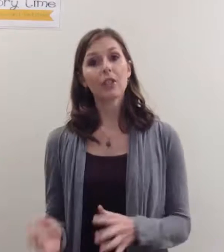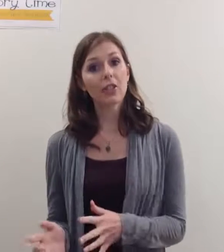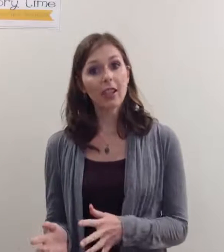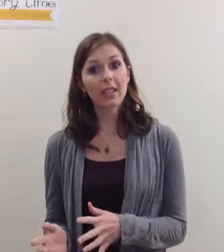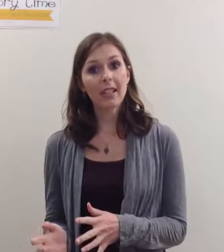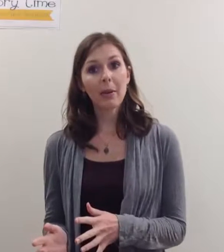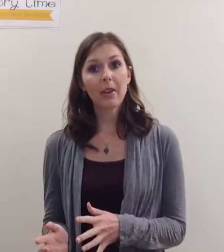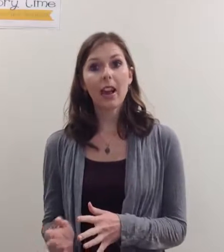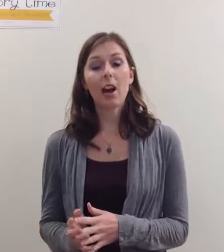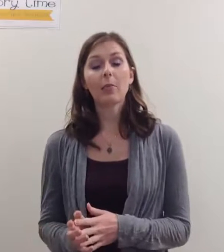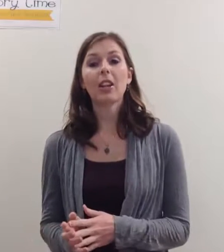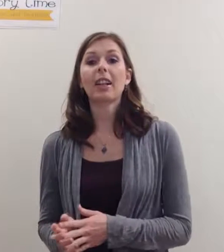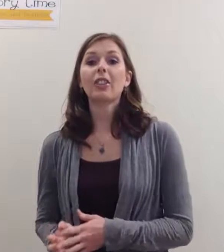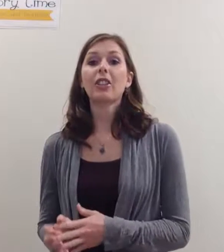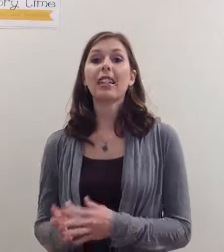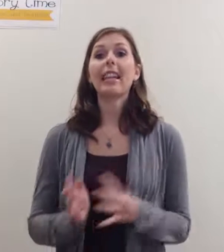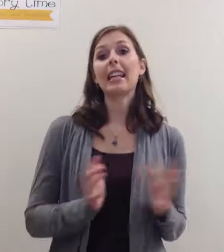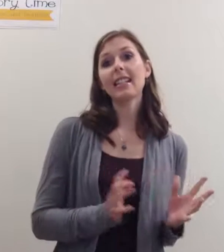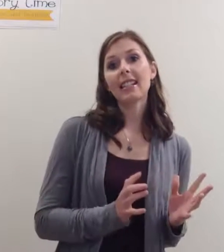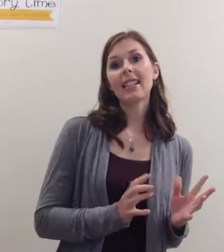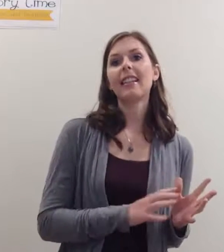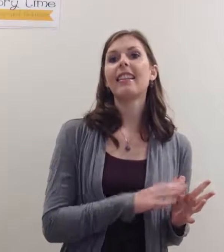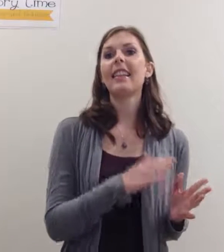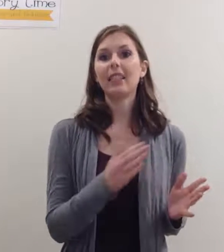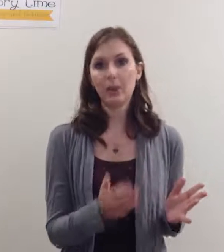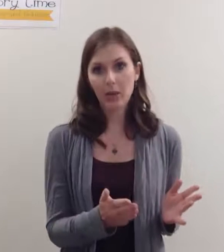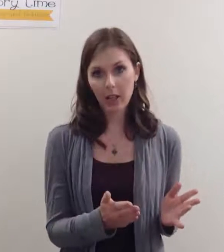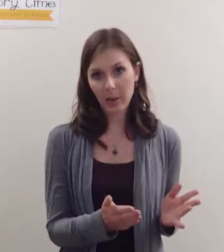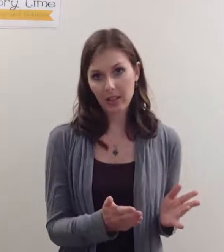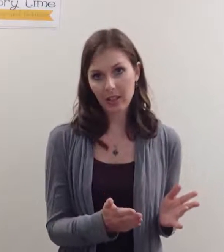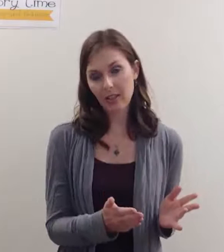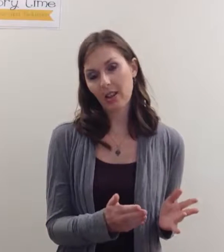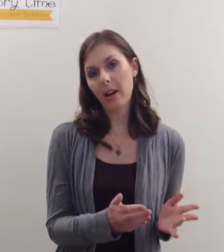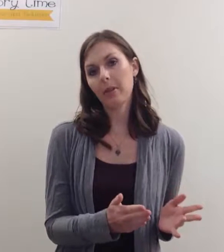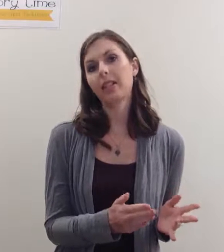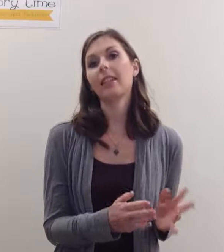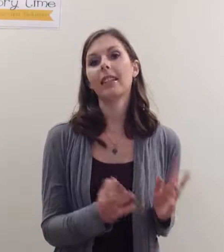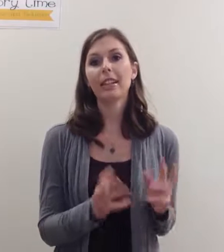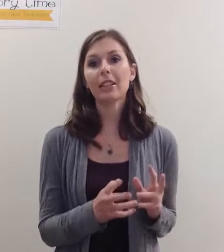First, you are going to say what the object actually is and then you are going to describe it.